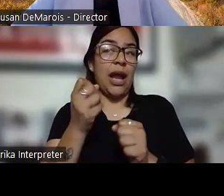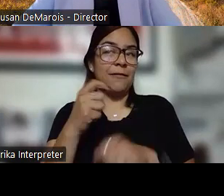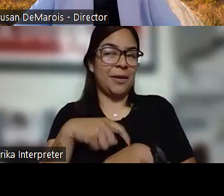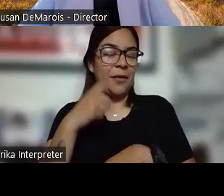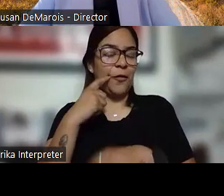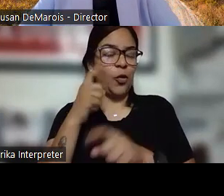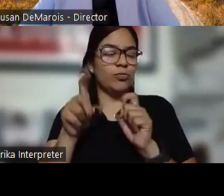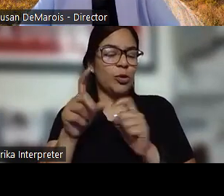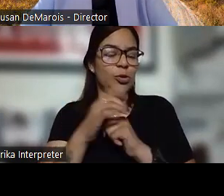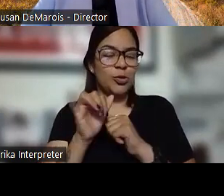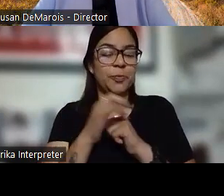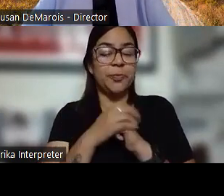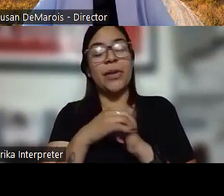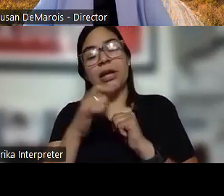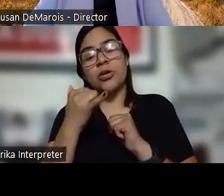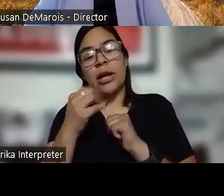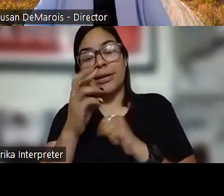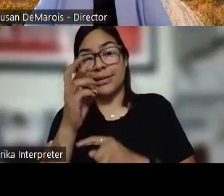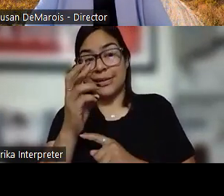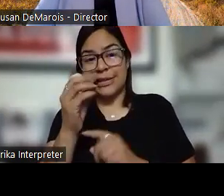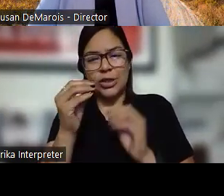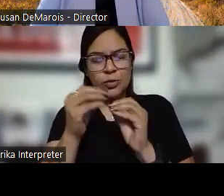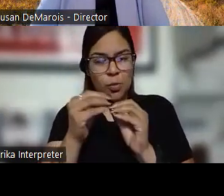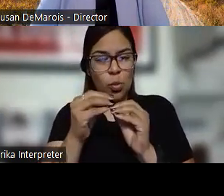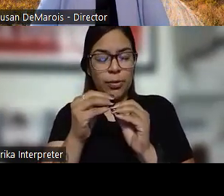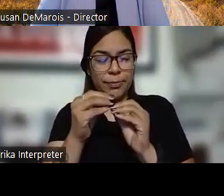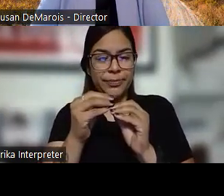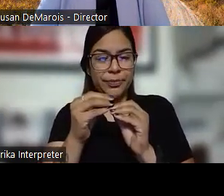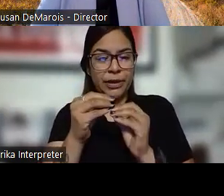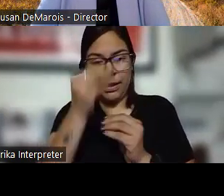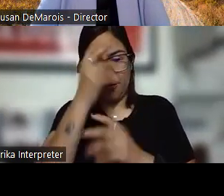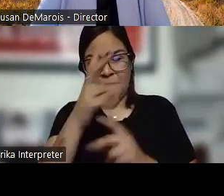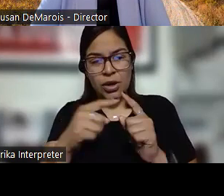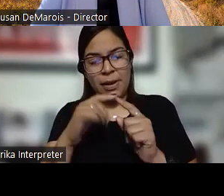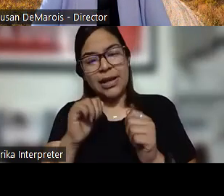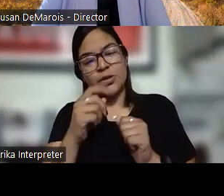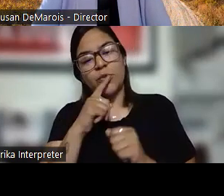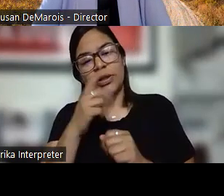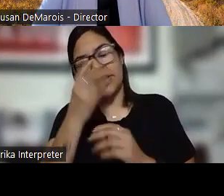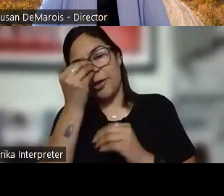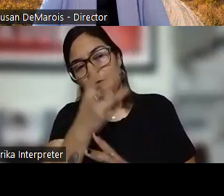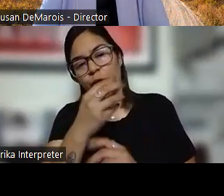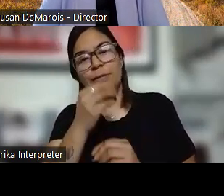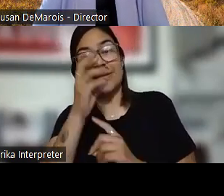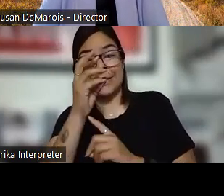bit more detail on those six core areas and again to inform each of those six topics we